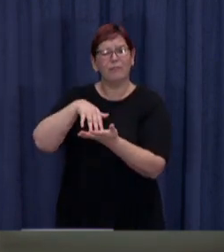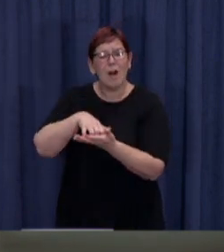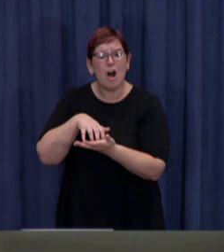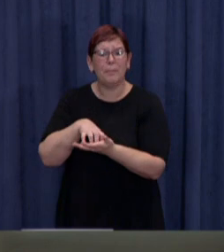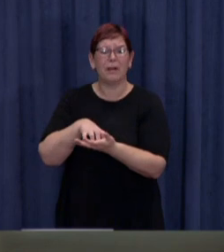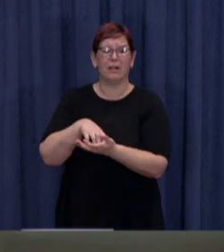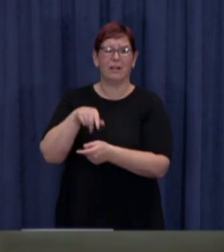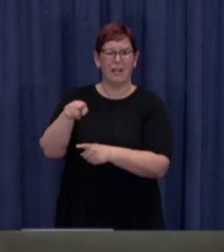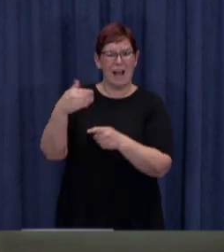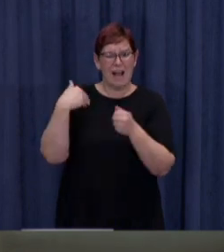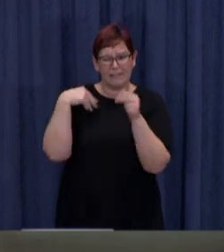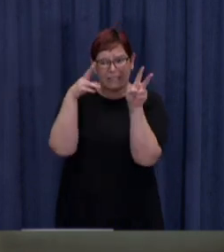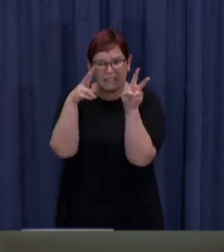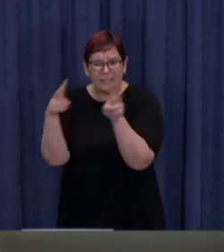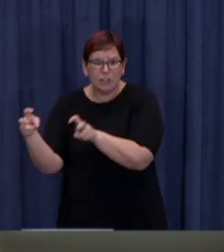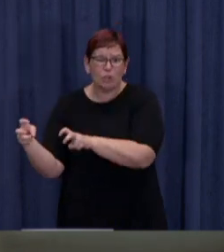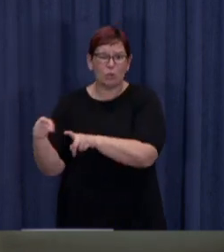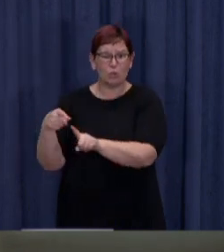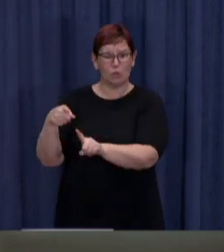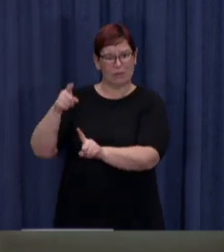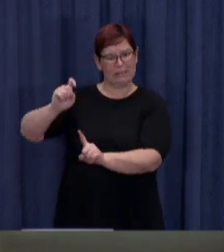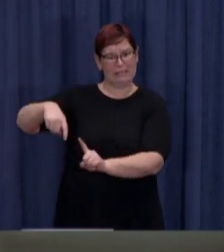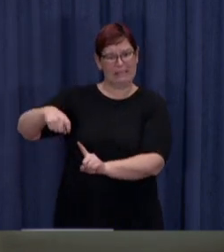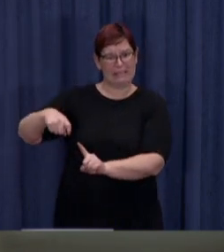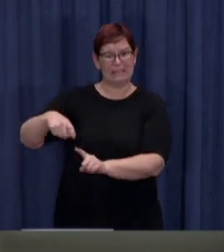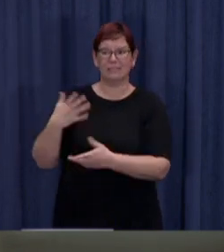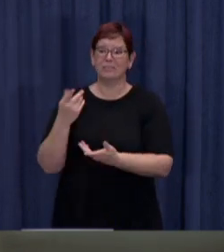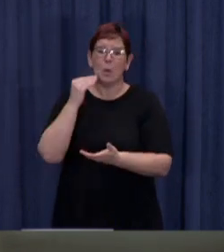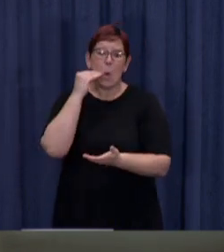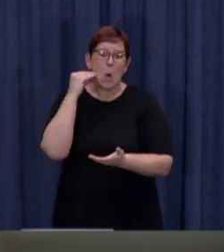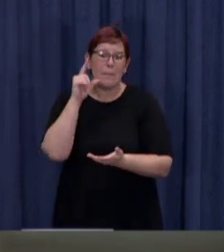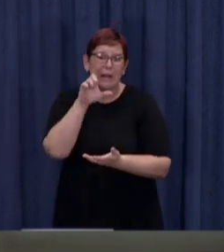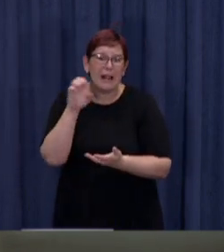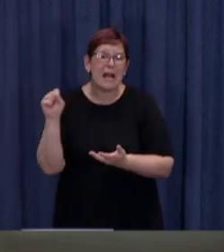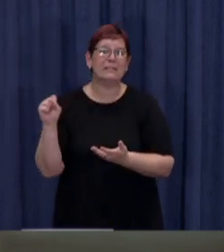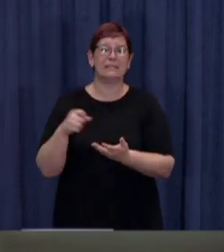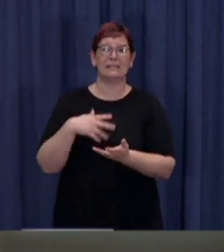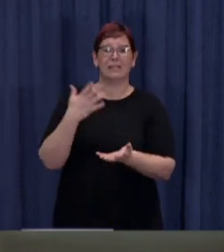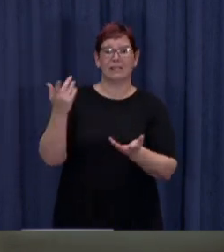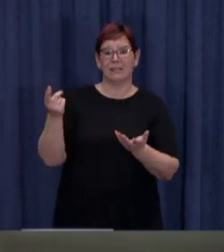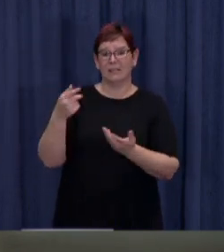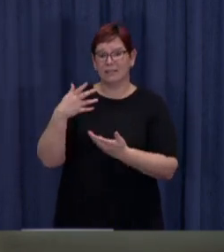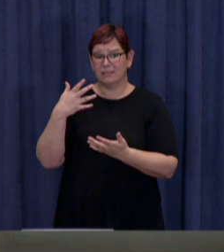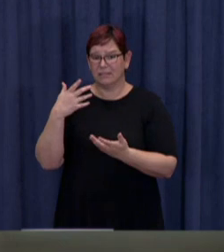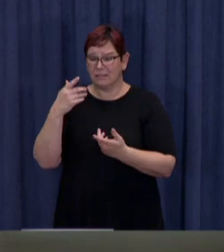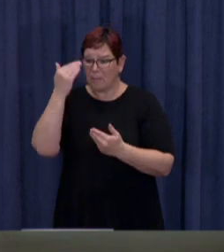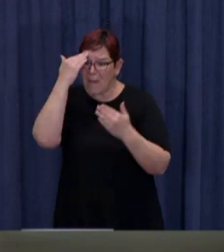have in the case of the homeless and the case of people of mental health and addiction issues and so on an absolute obligation to make sure we're looking